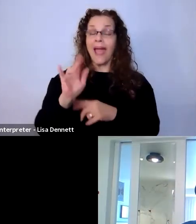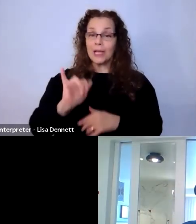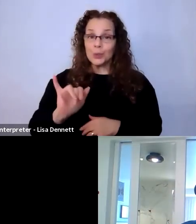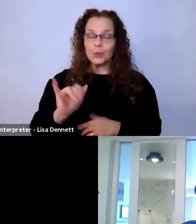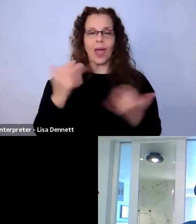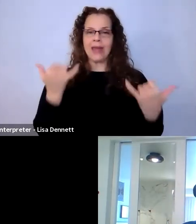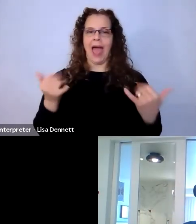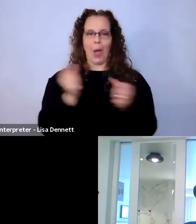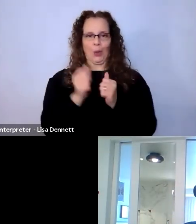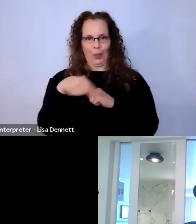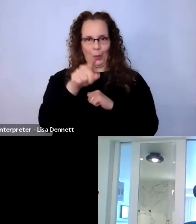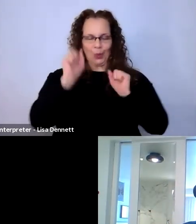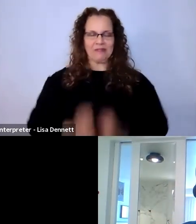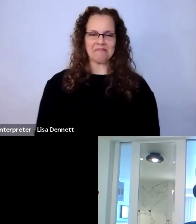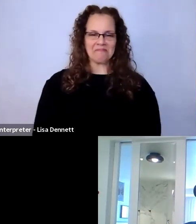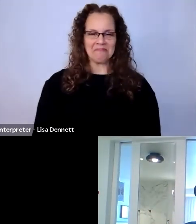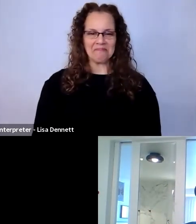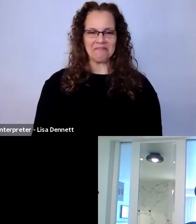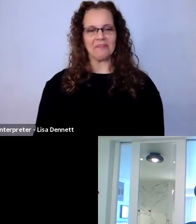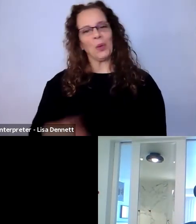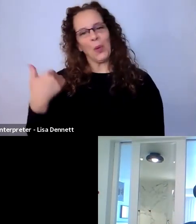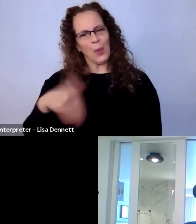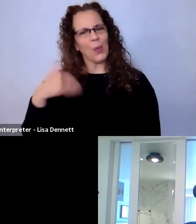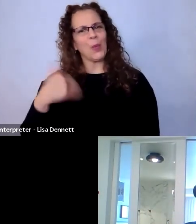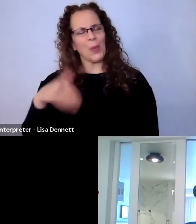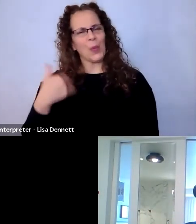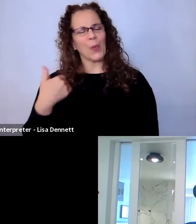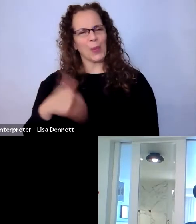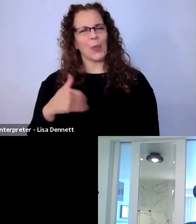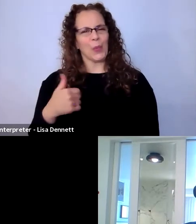Joe Devon: Yes, quite quite some madness i'm on my sixth event right